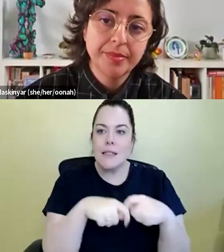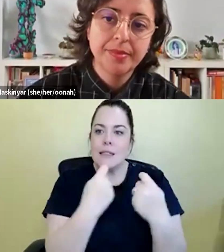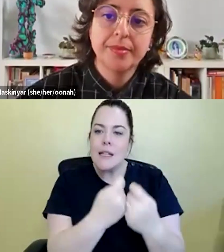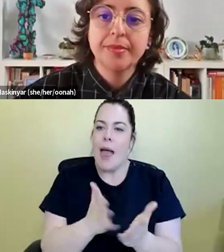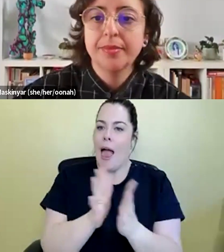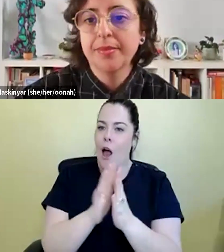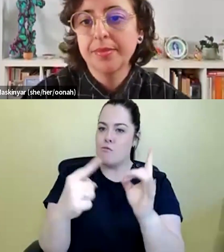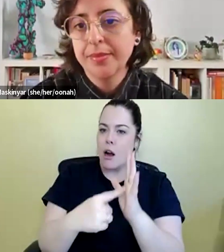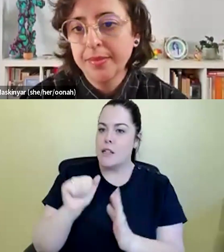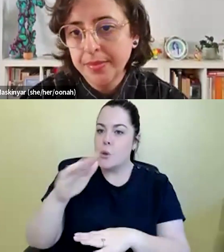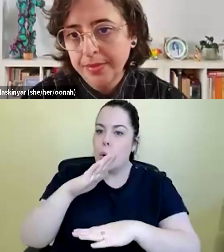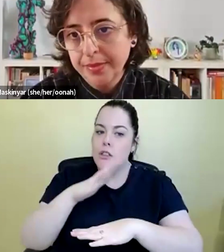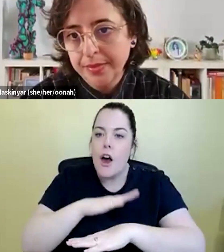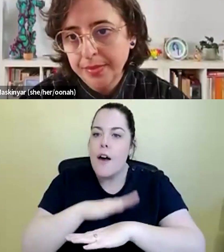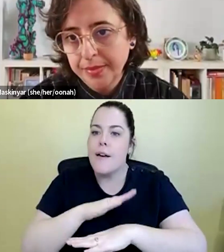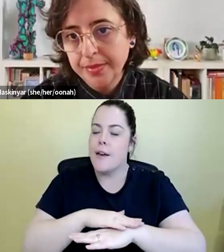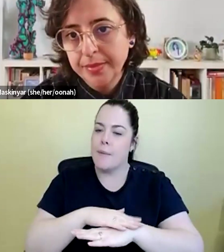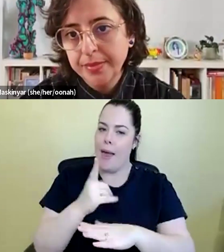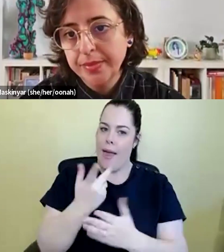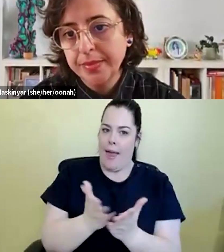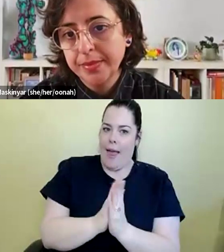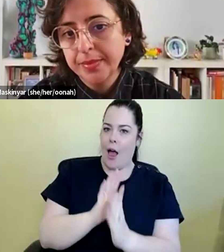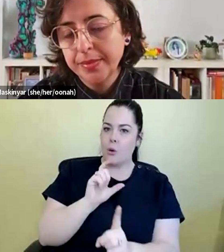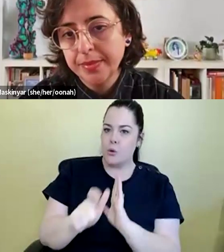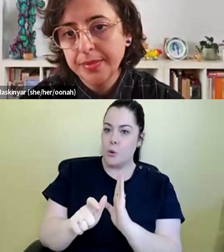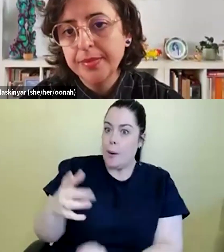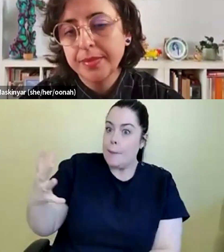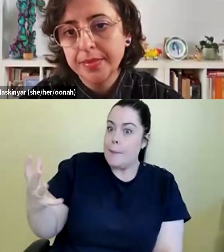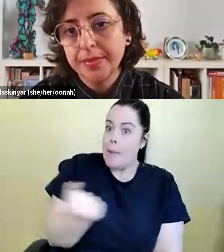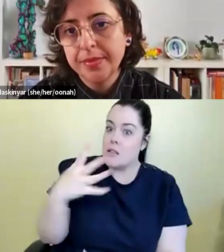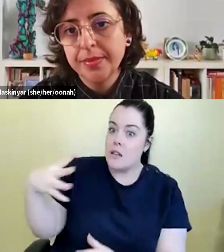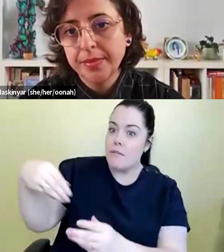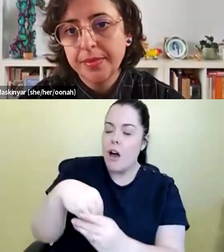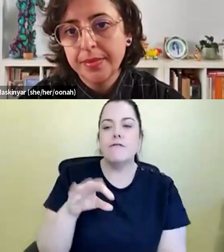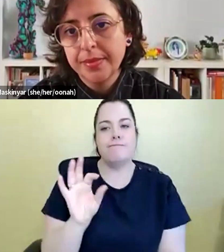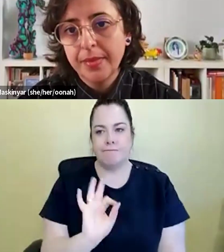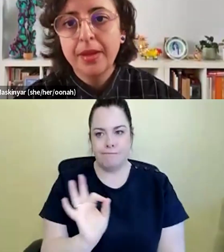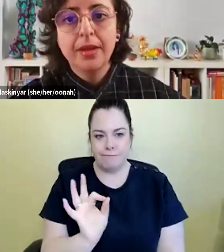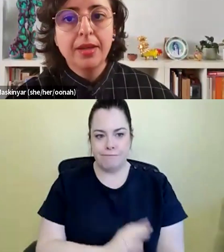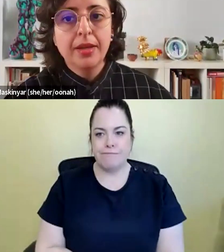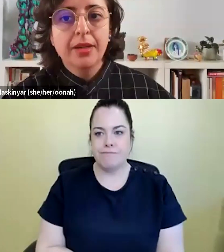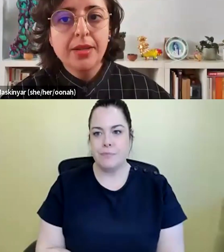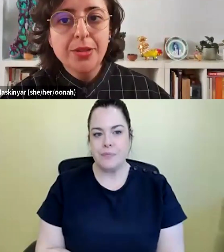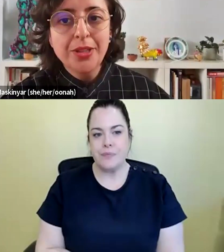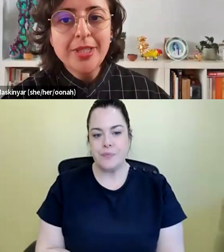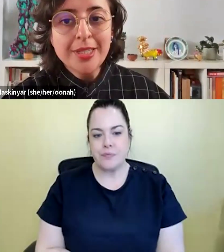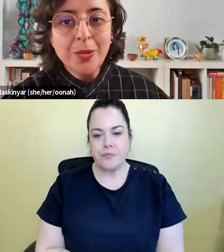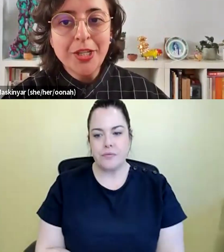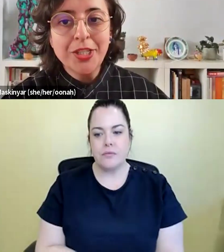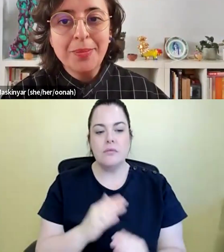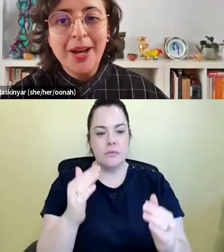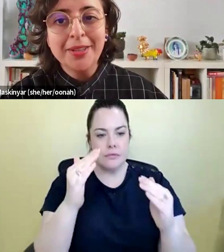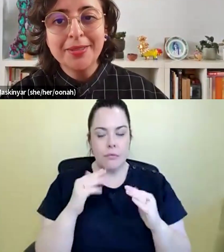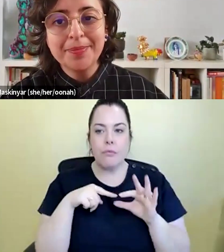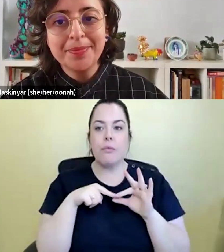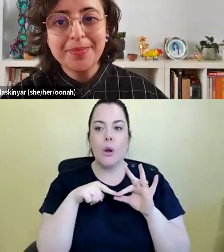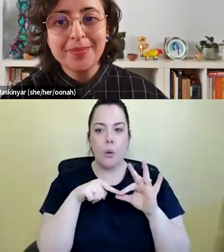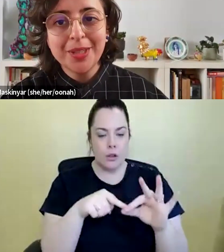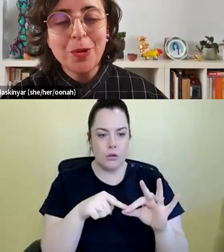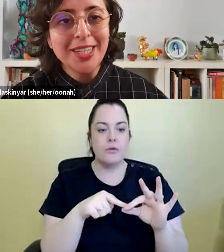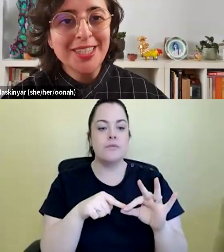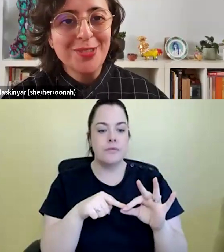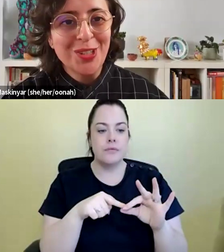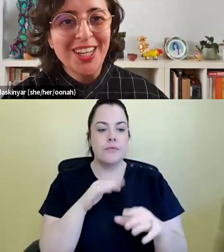Time. That's not a problem at all. >> This is a question about what is visual